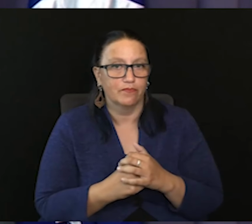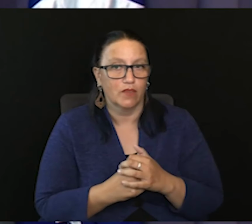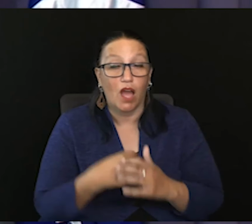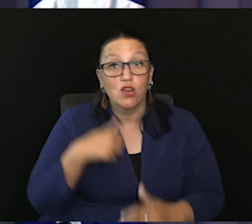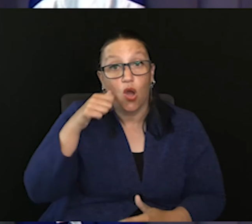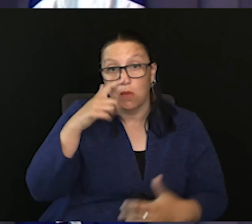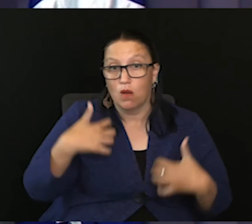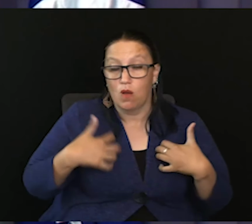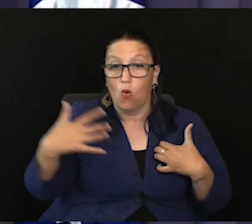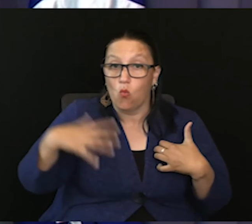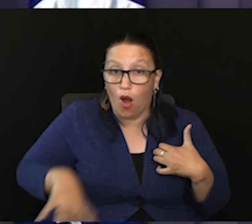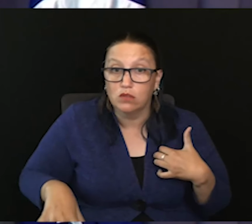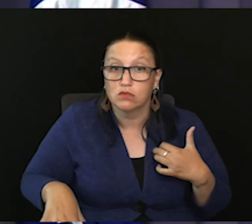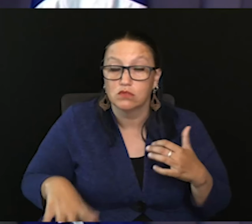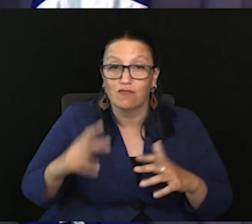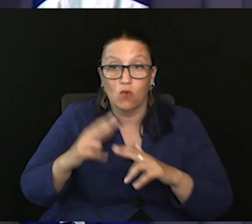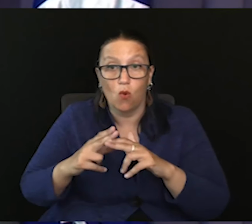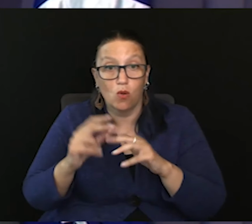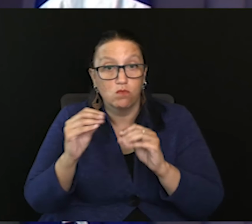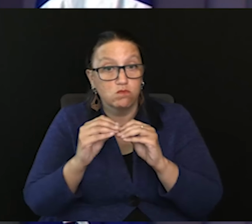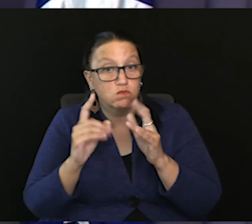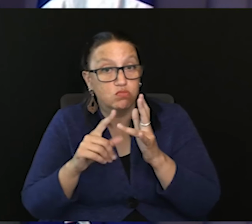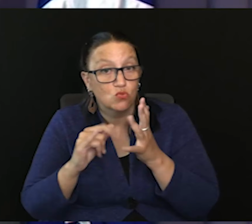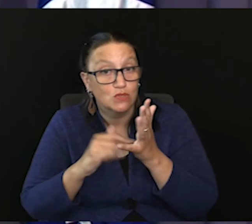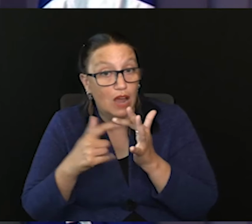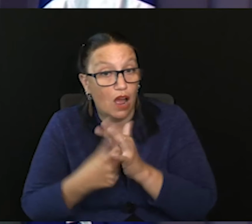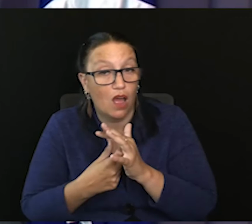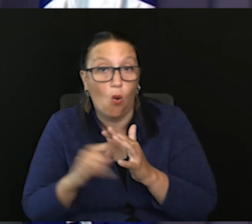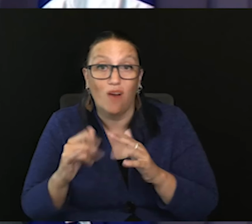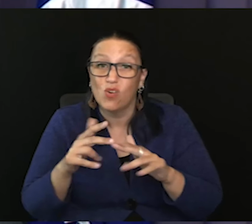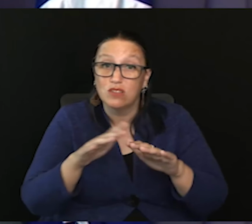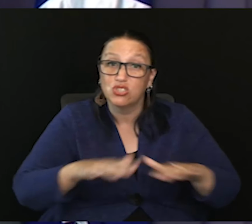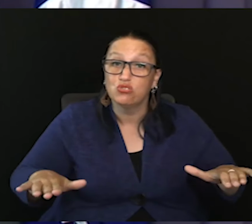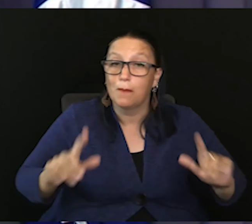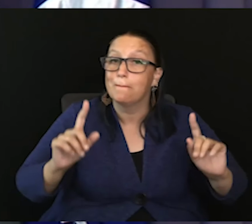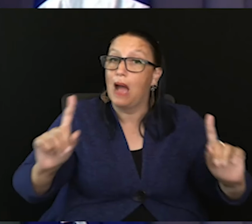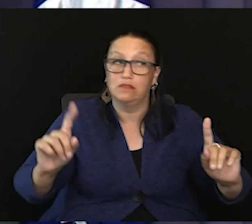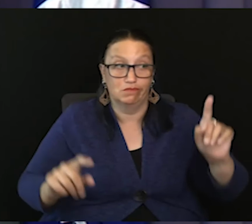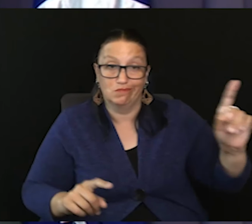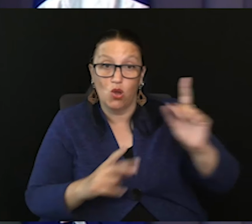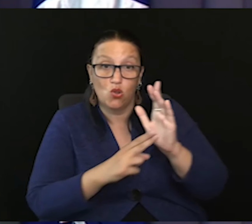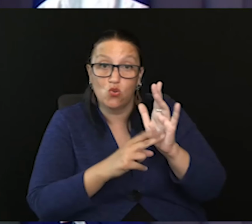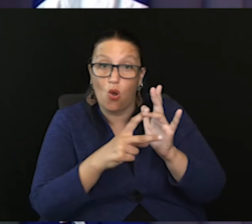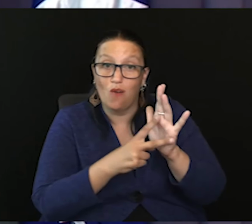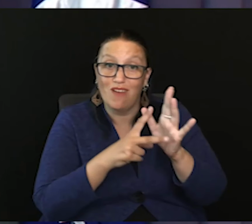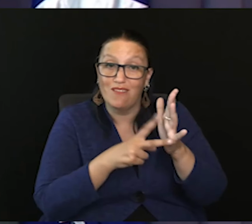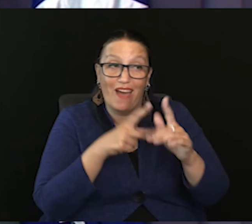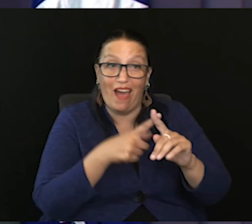used as a booster or even in adolescents or as a paediatric dose. The company hasn't yet submitted an application to us for that,